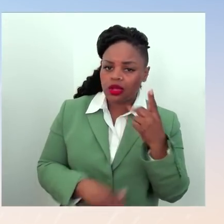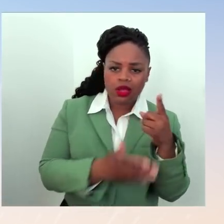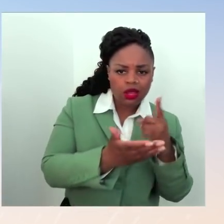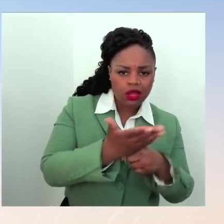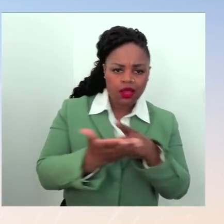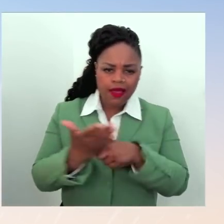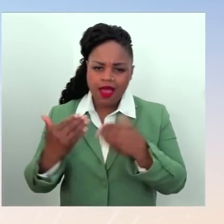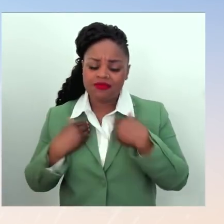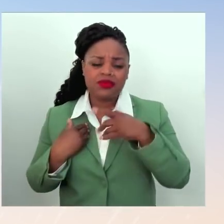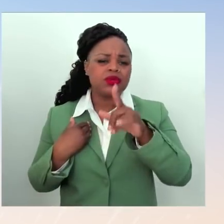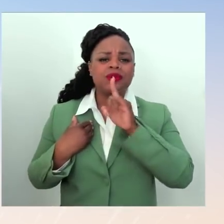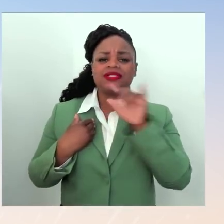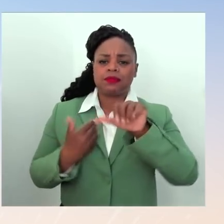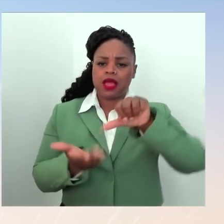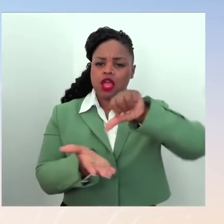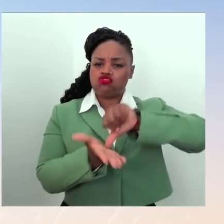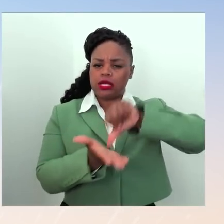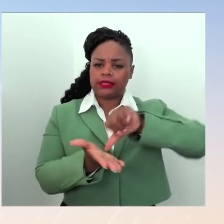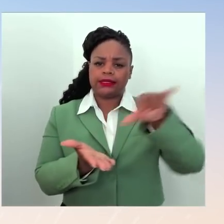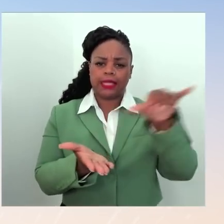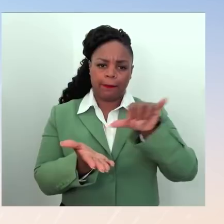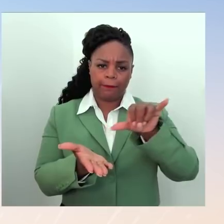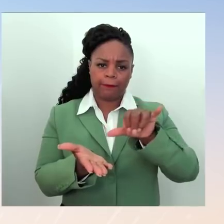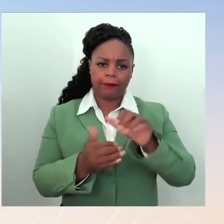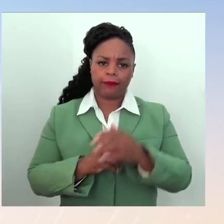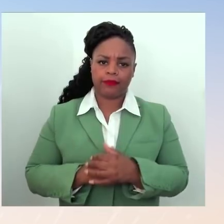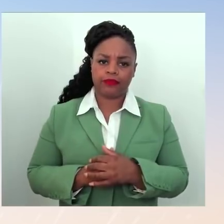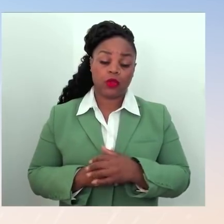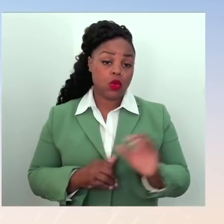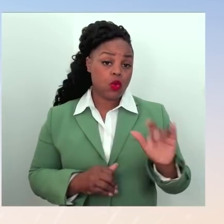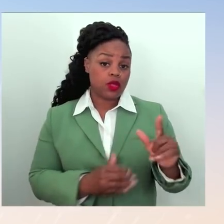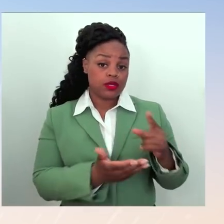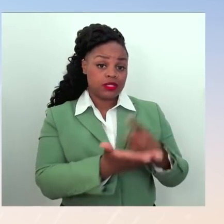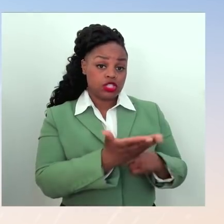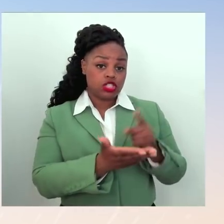And what was the third country you mentioned? Sorry. The Press: Well, Venezuela, Iran, and Saudis.